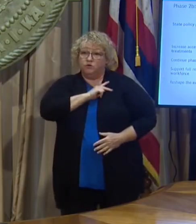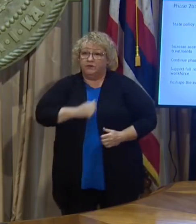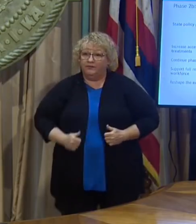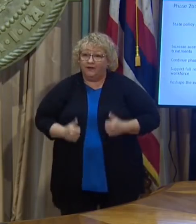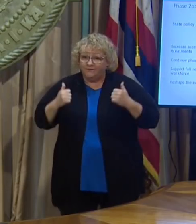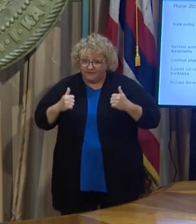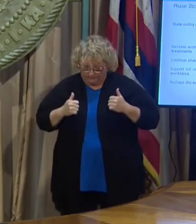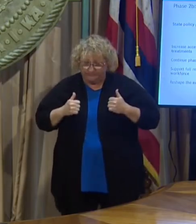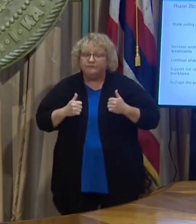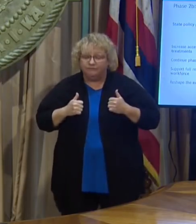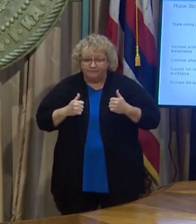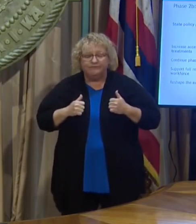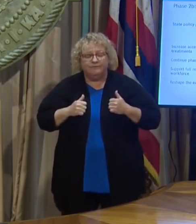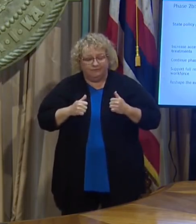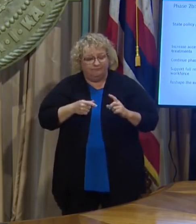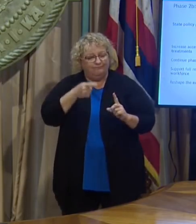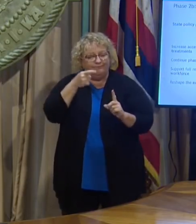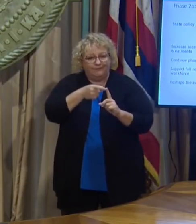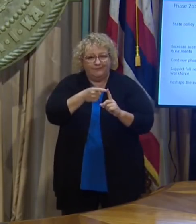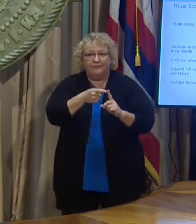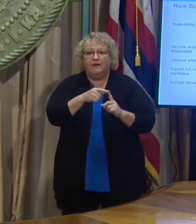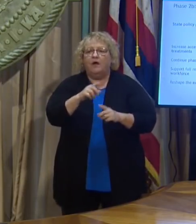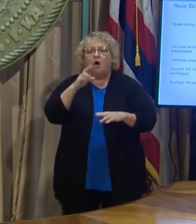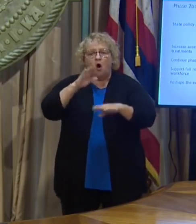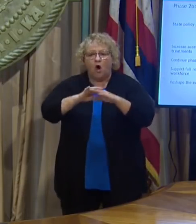ALL SETTINGS.